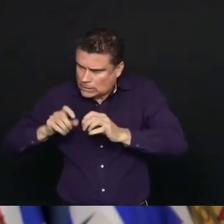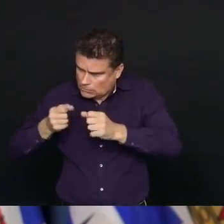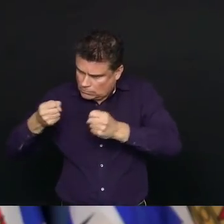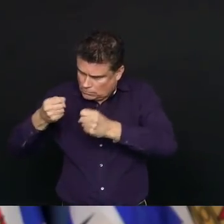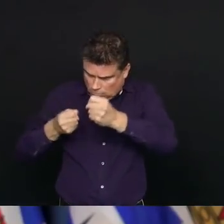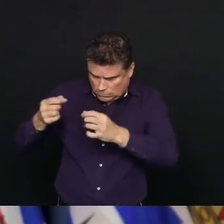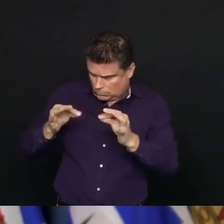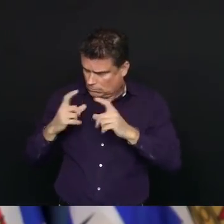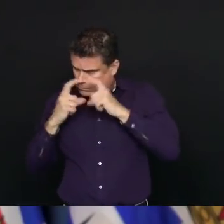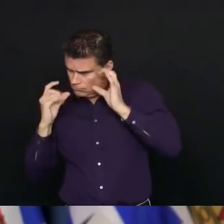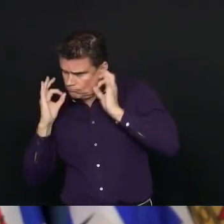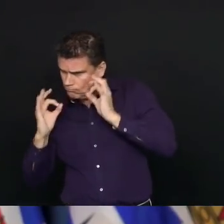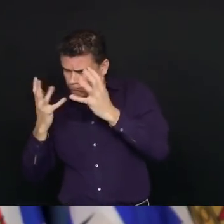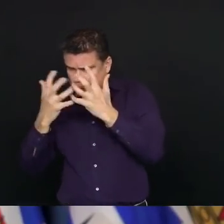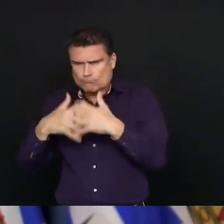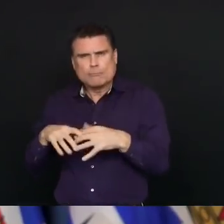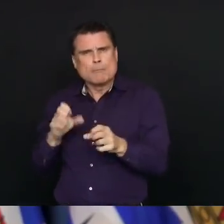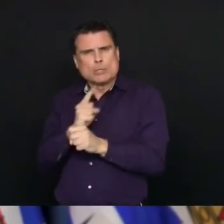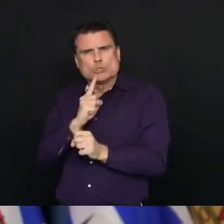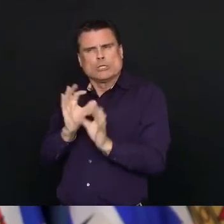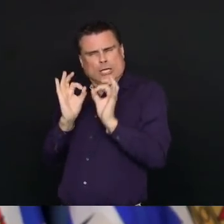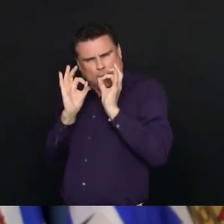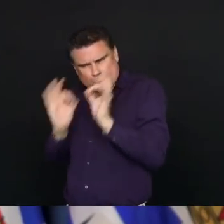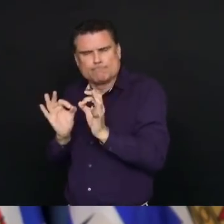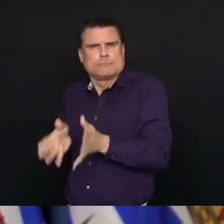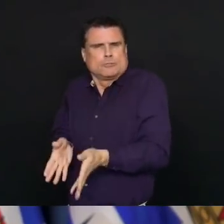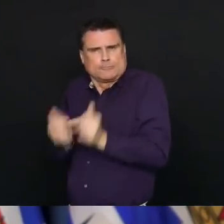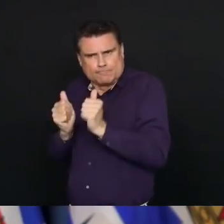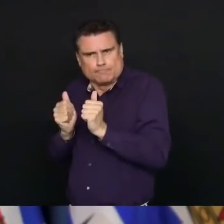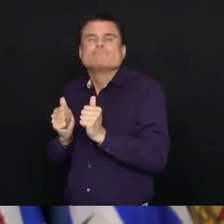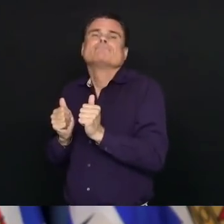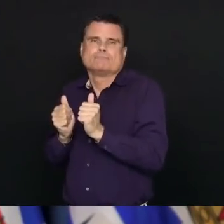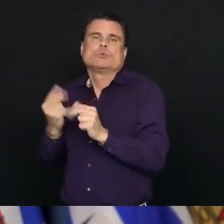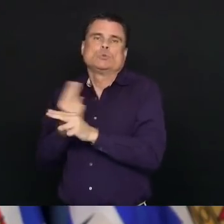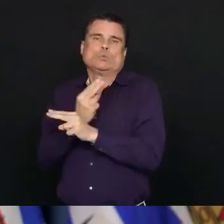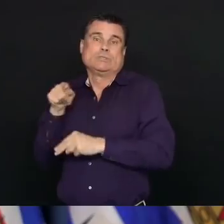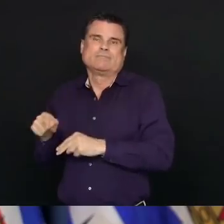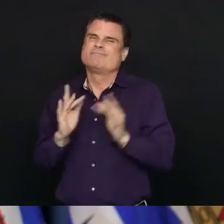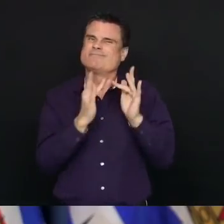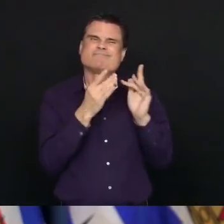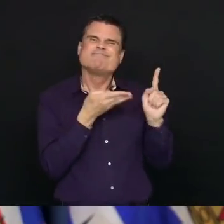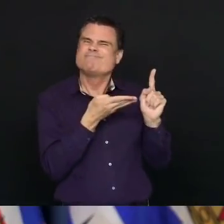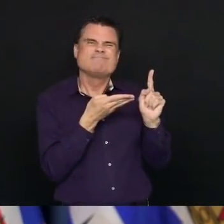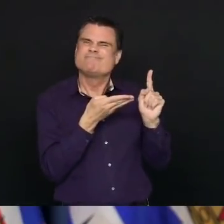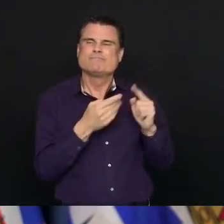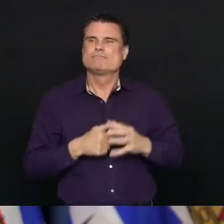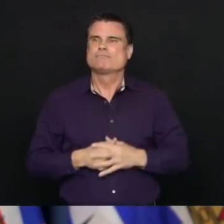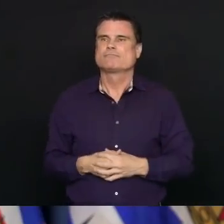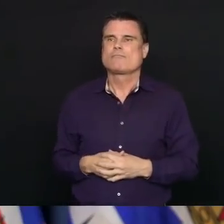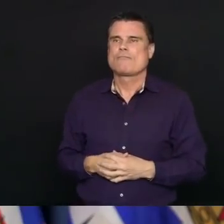That it provides appropriate protections for those employees. That is critical for us and the employees have to have confidence in the